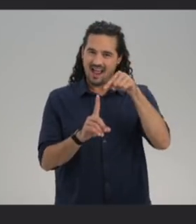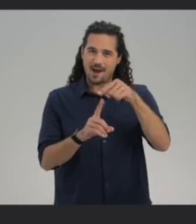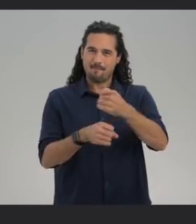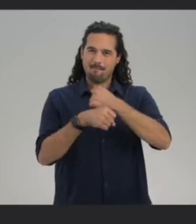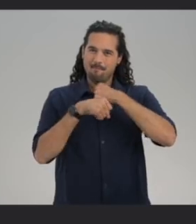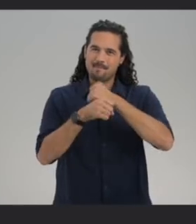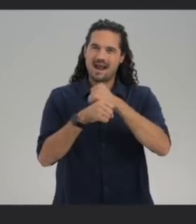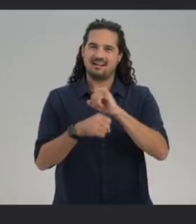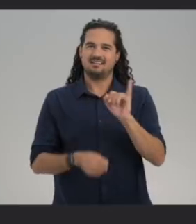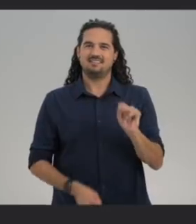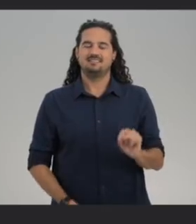They make it.